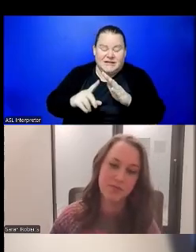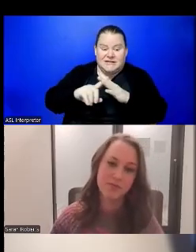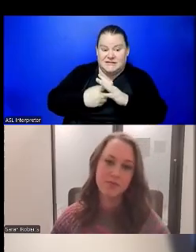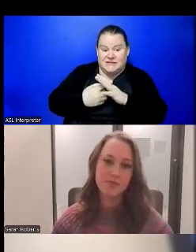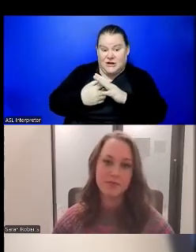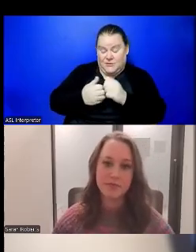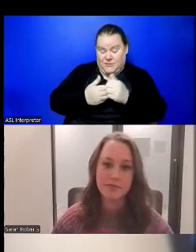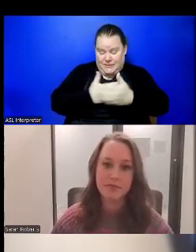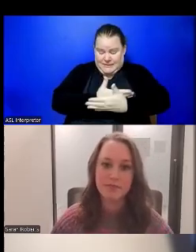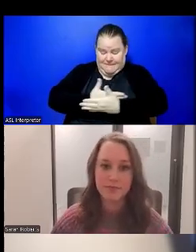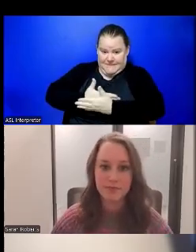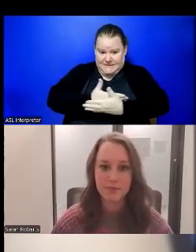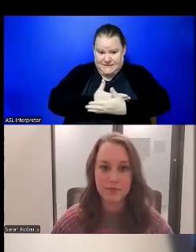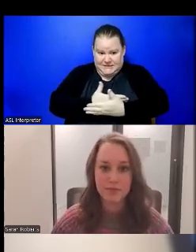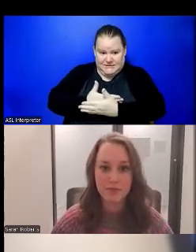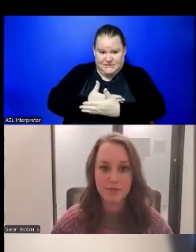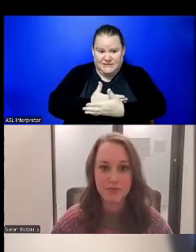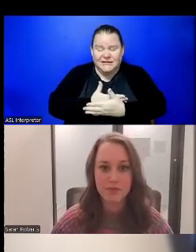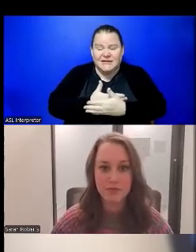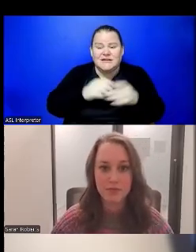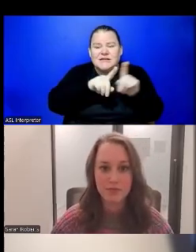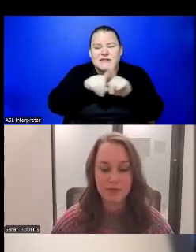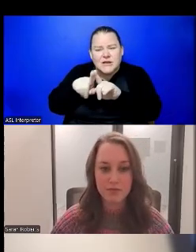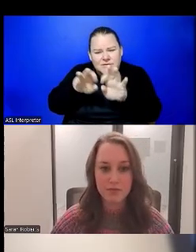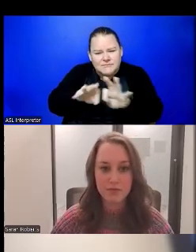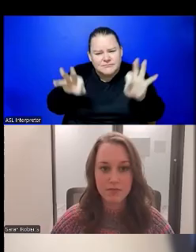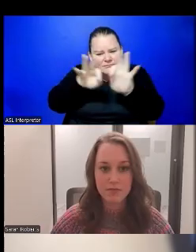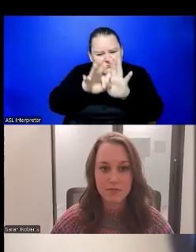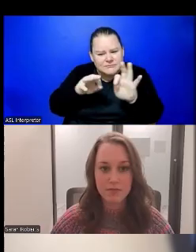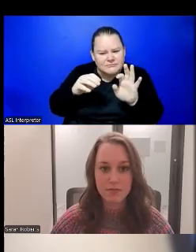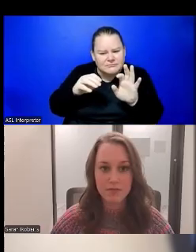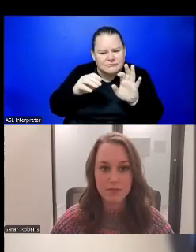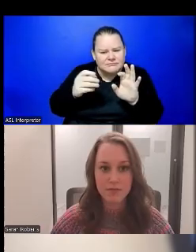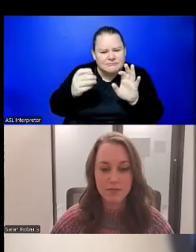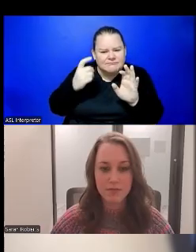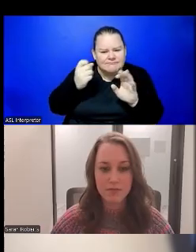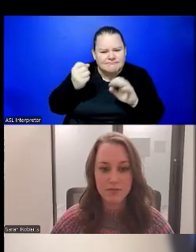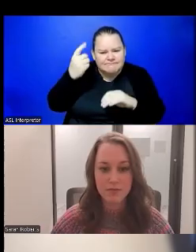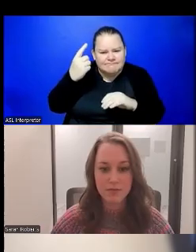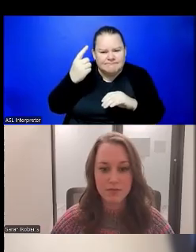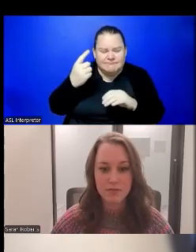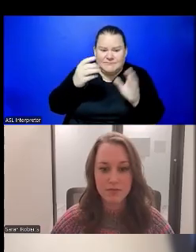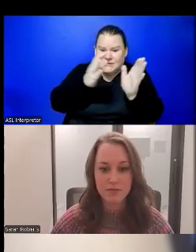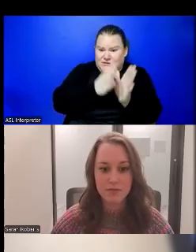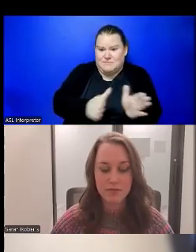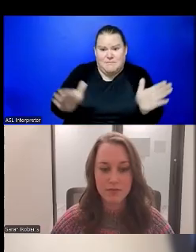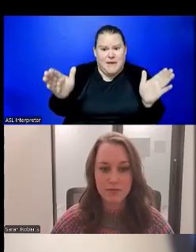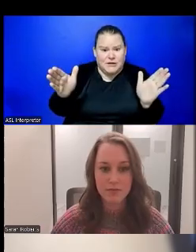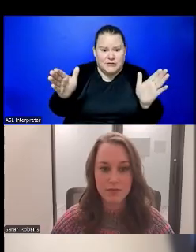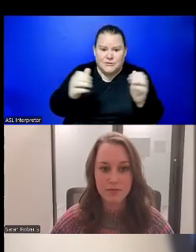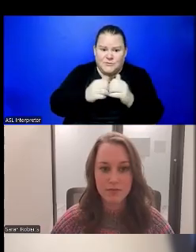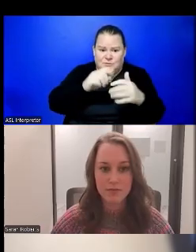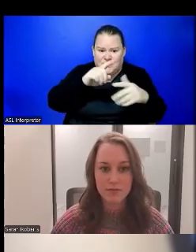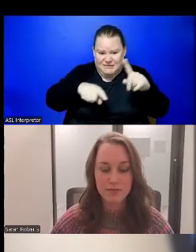it's also important to understand that there is a wide clinical spectrum between these patients, this is across